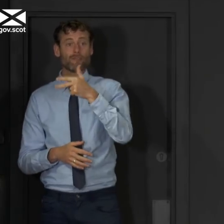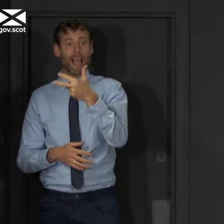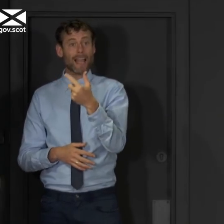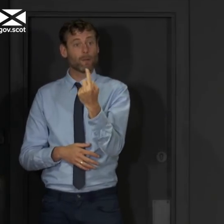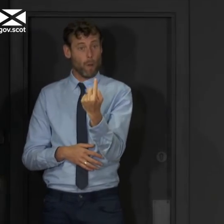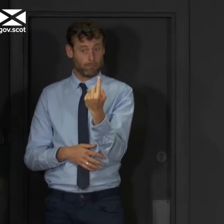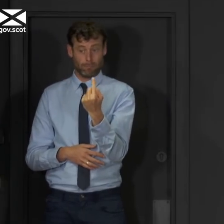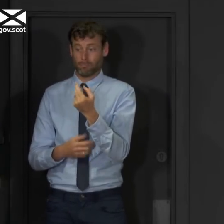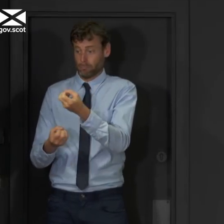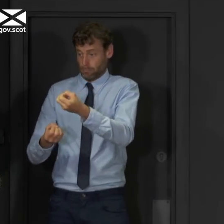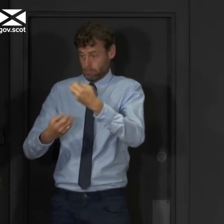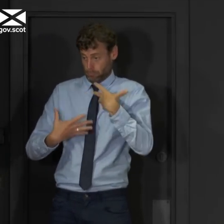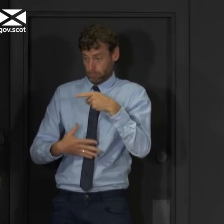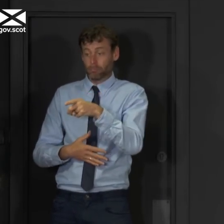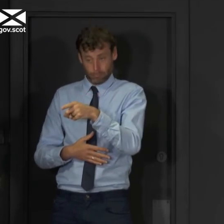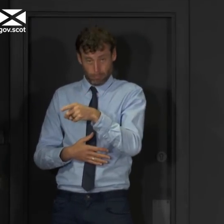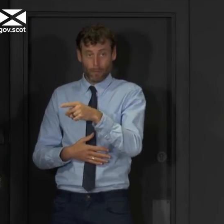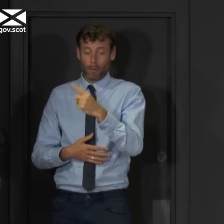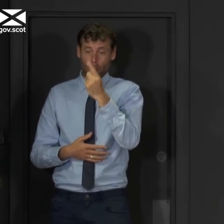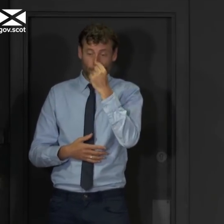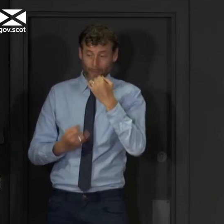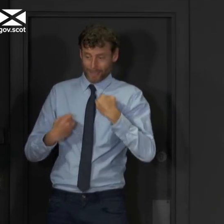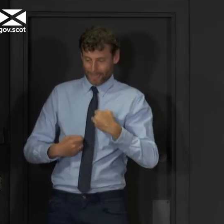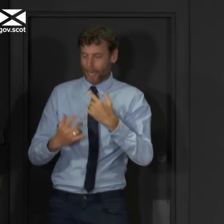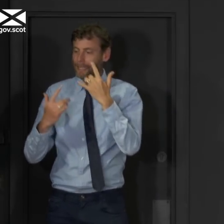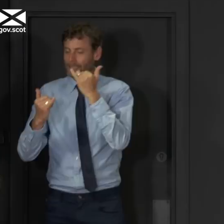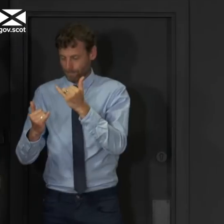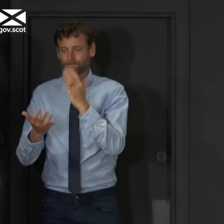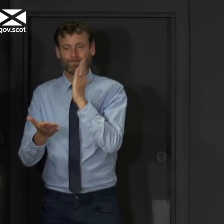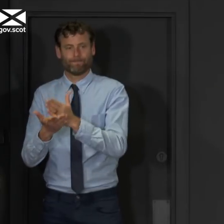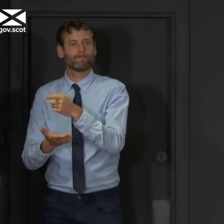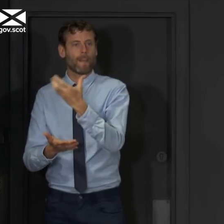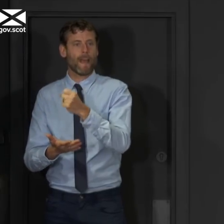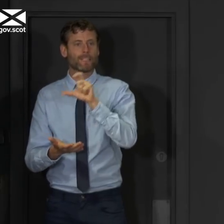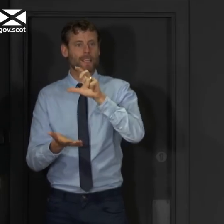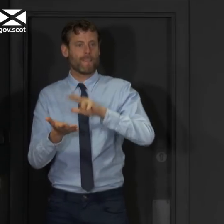had tested positive for Covid. As of yesterday, contact tracing had been completed for 481